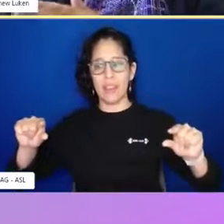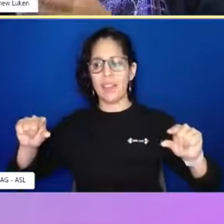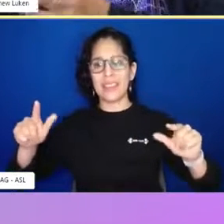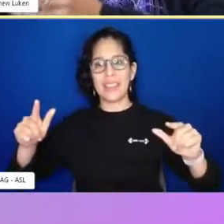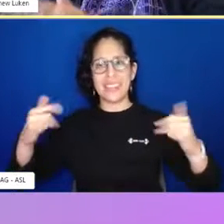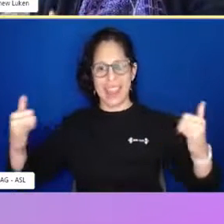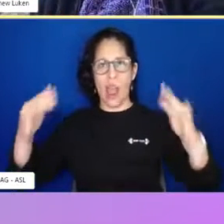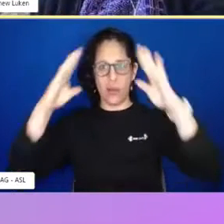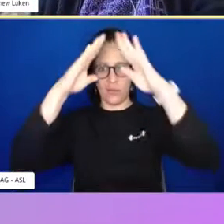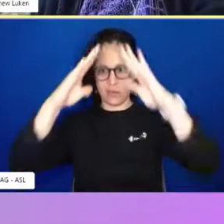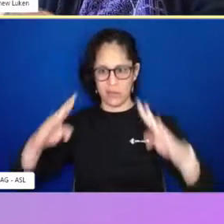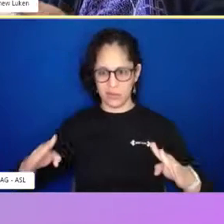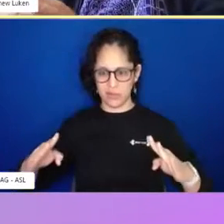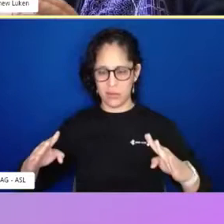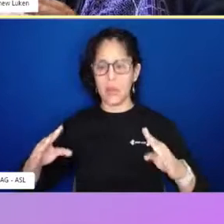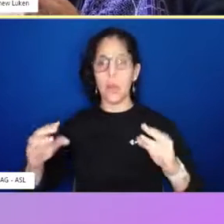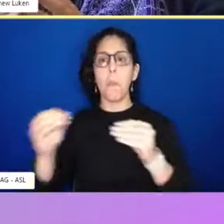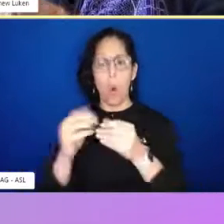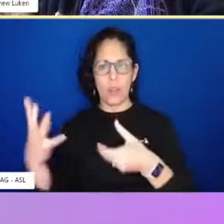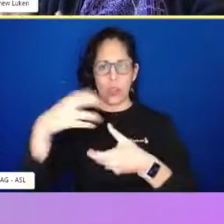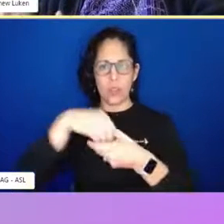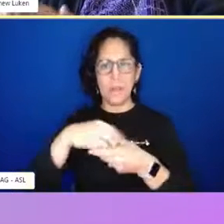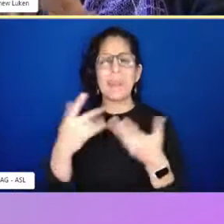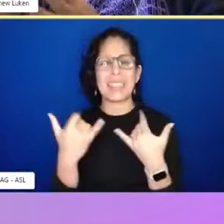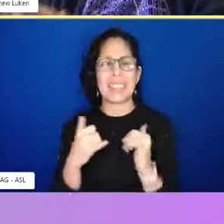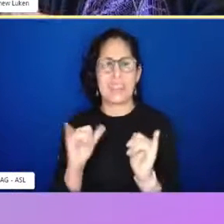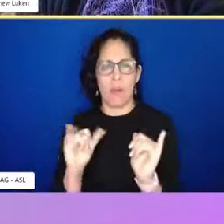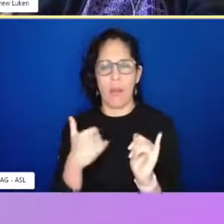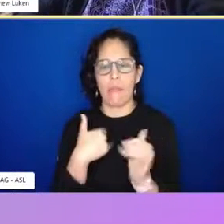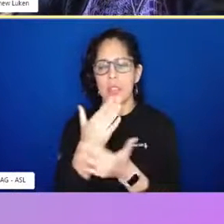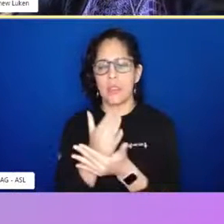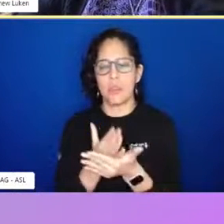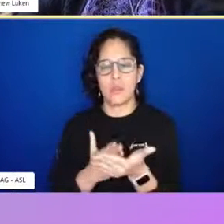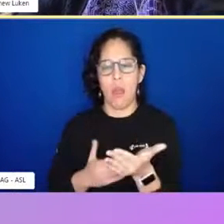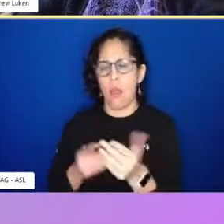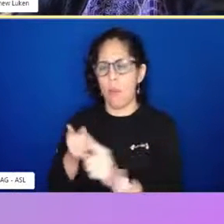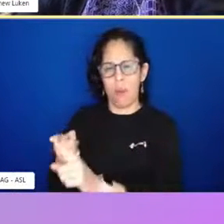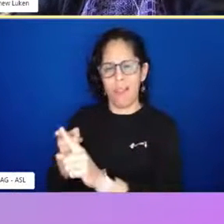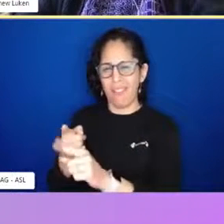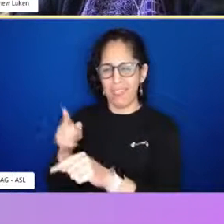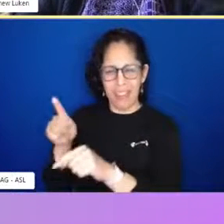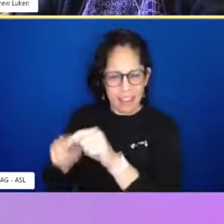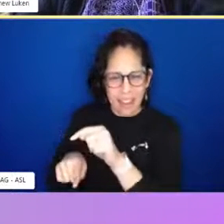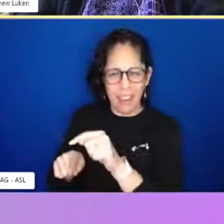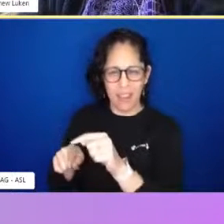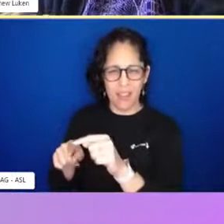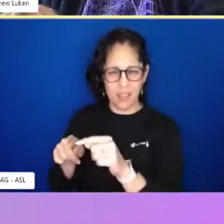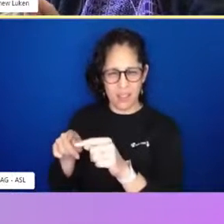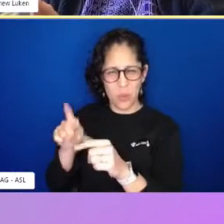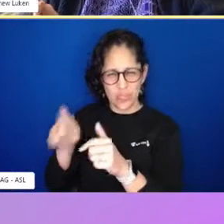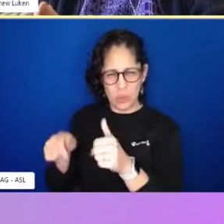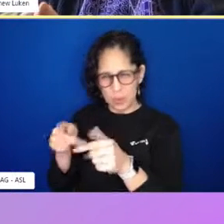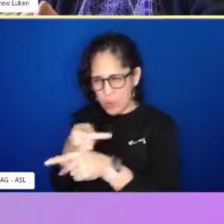one. And of course now we move the end points to be more inclusive, but we still are going to have outliers.